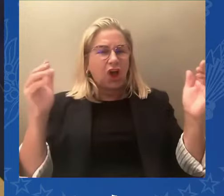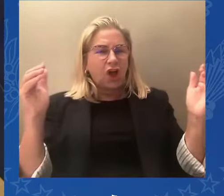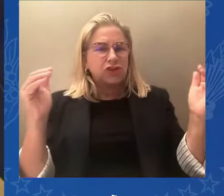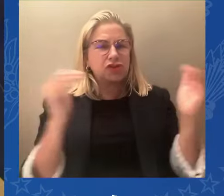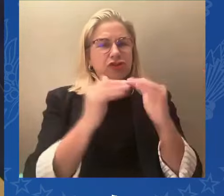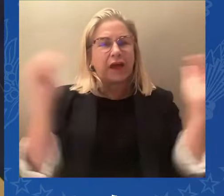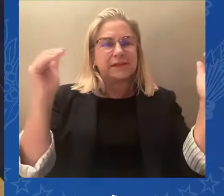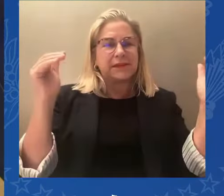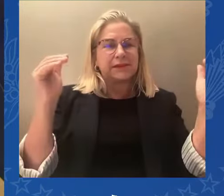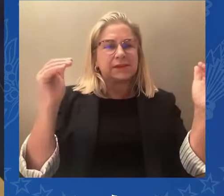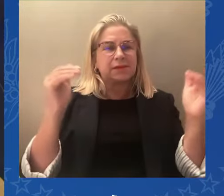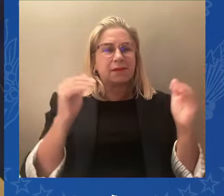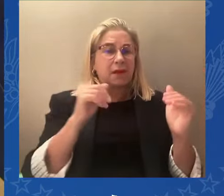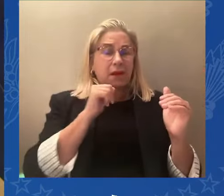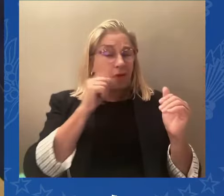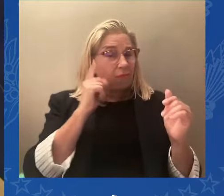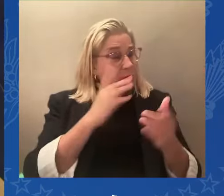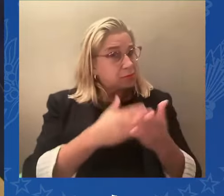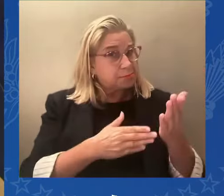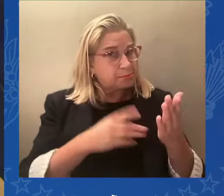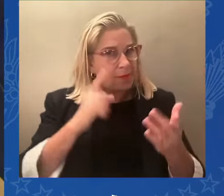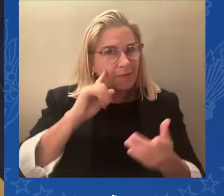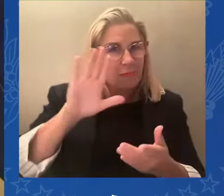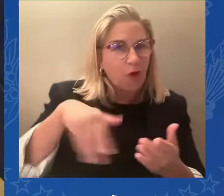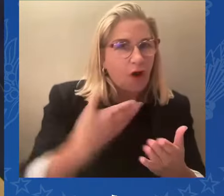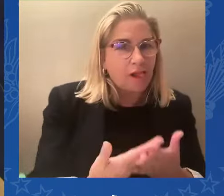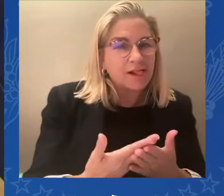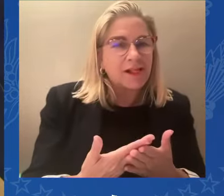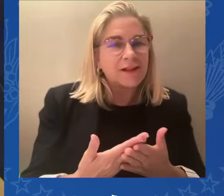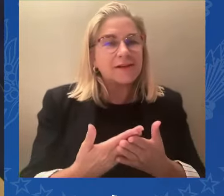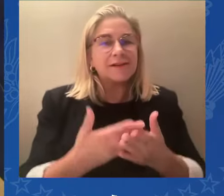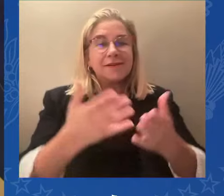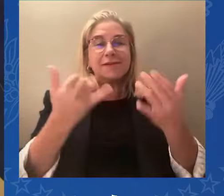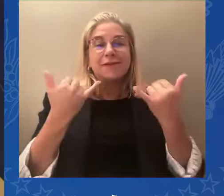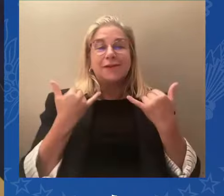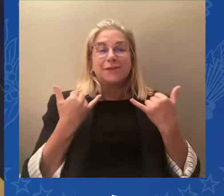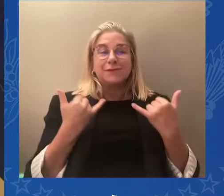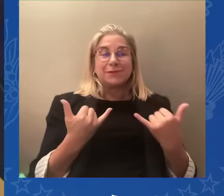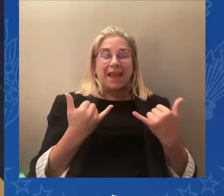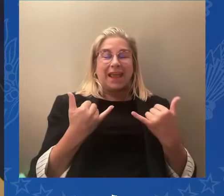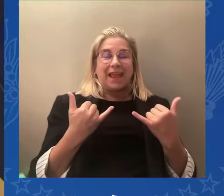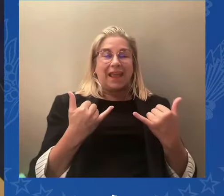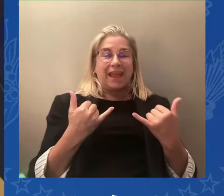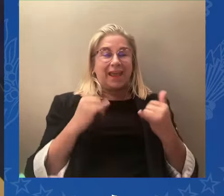And today, that vision, our vision,